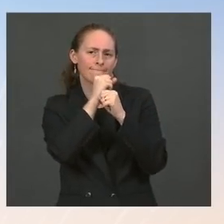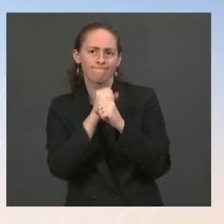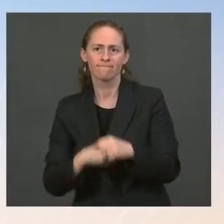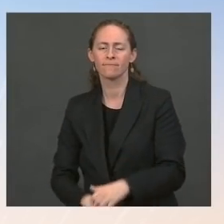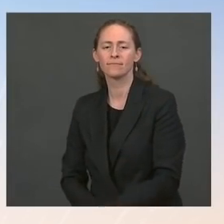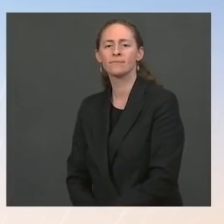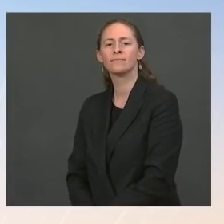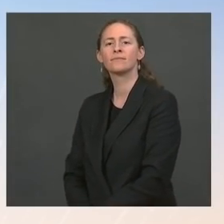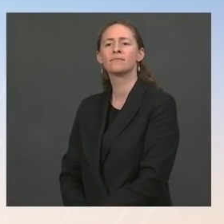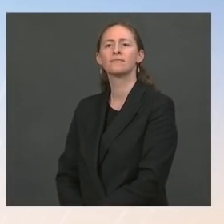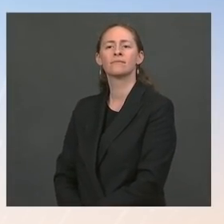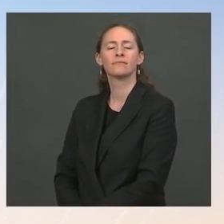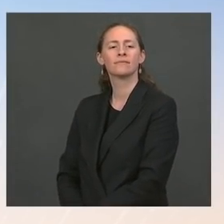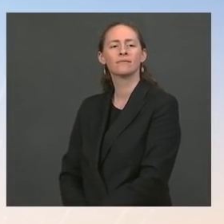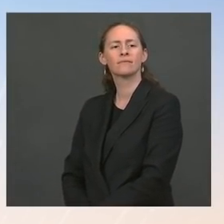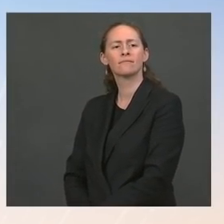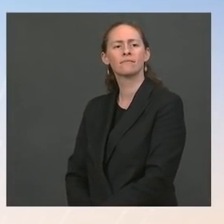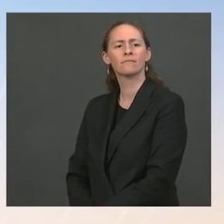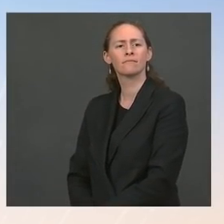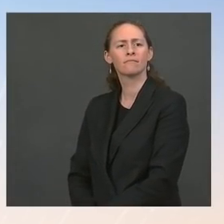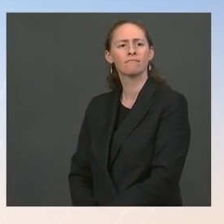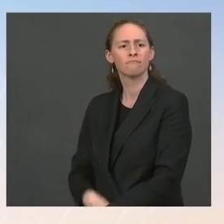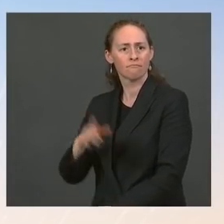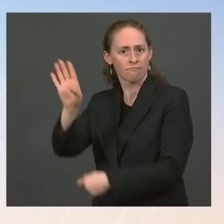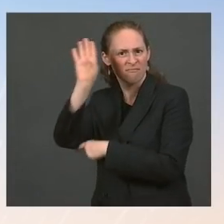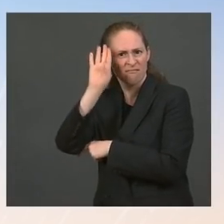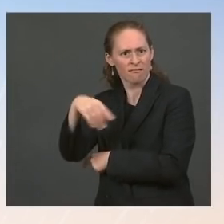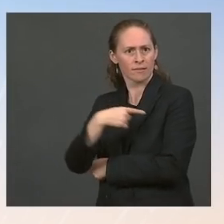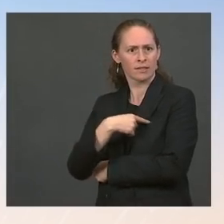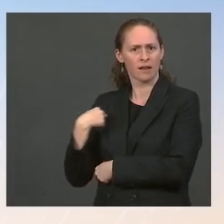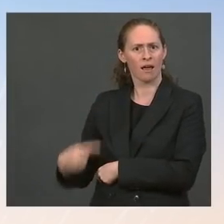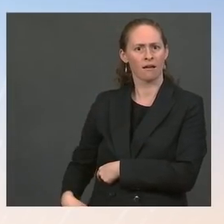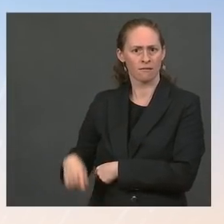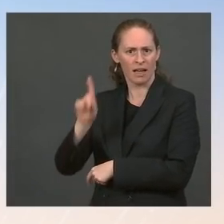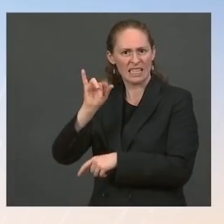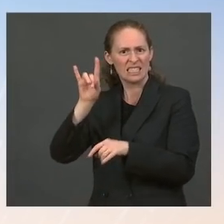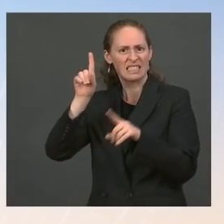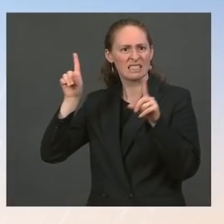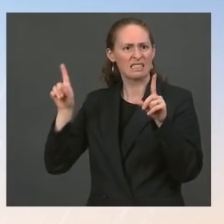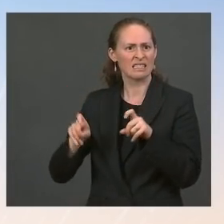at nuclear-capable hypersonic missile over the summer to the surprise of U.S. officials?